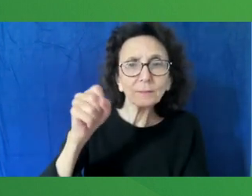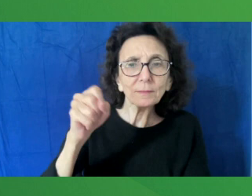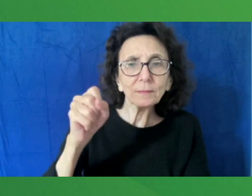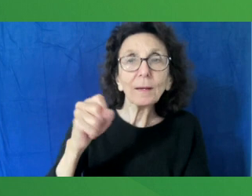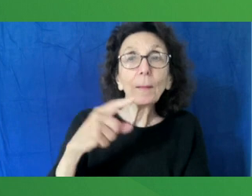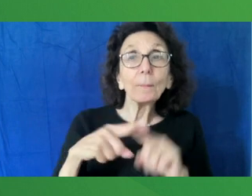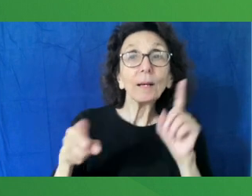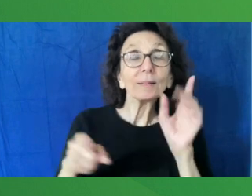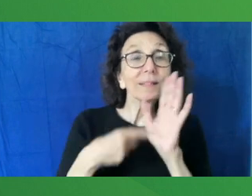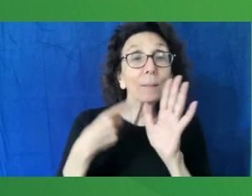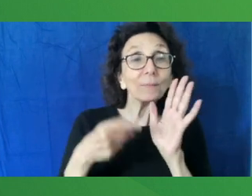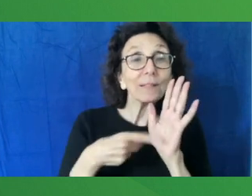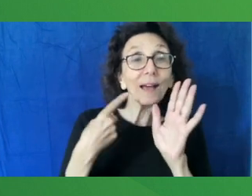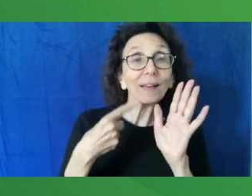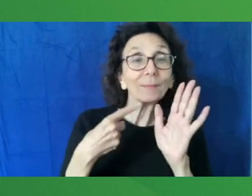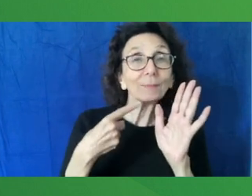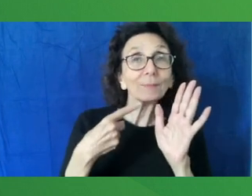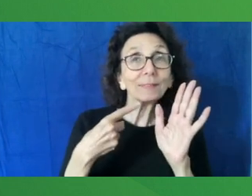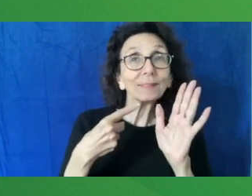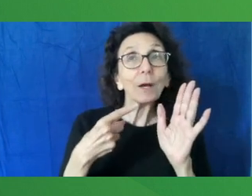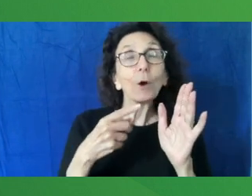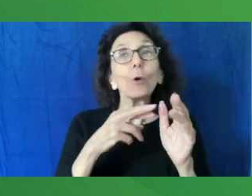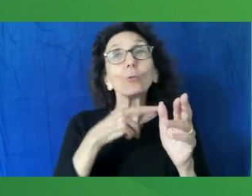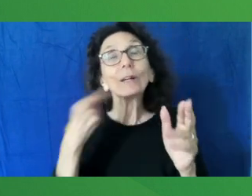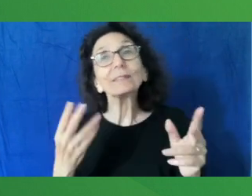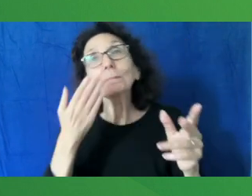is higher than others.